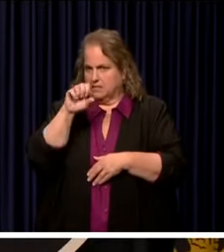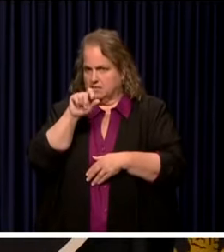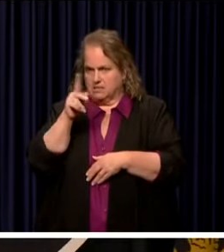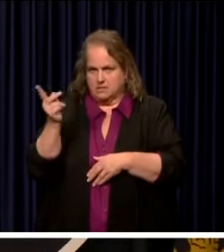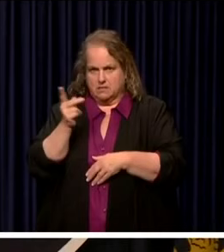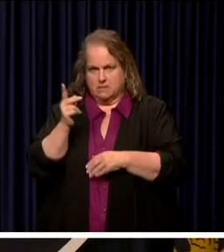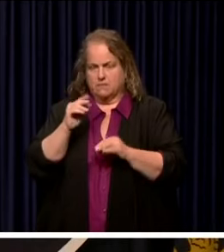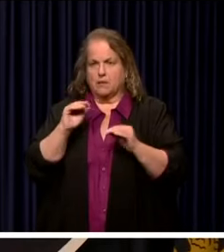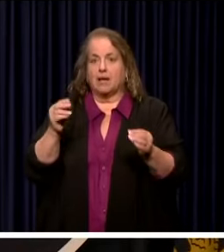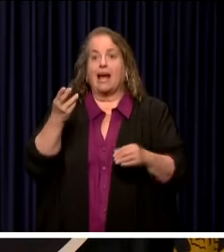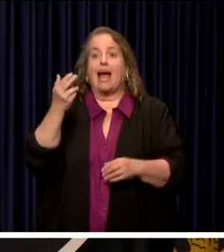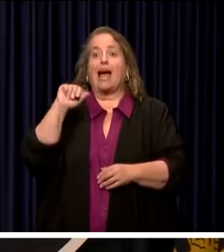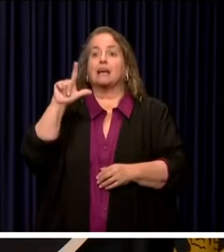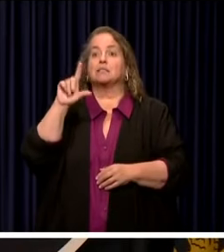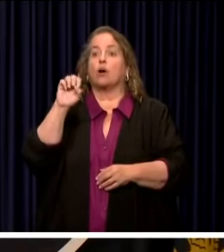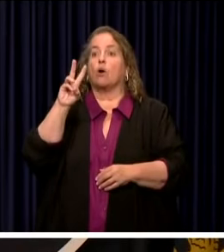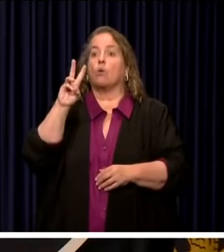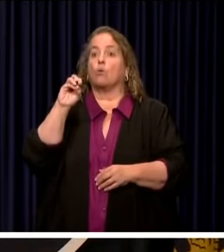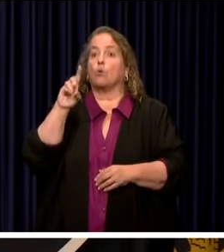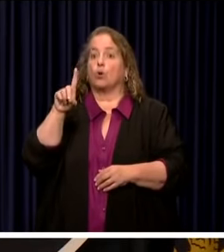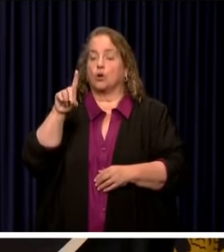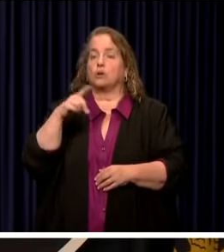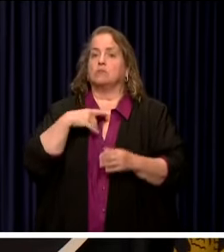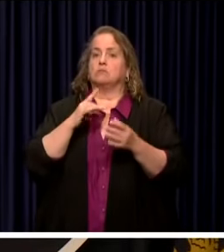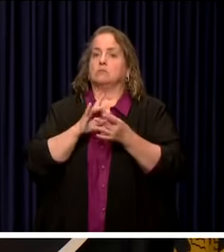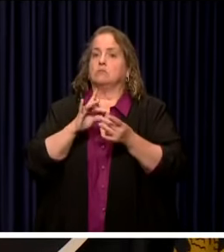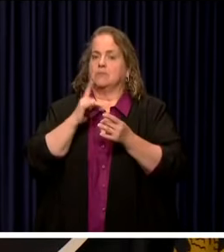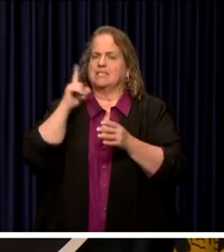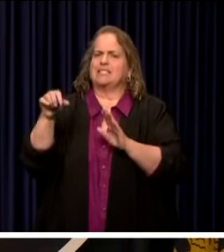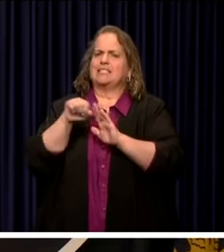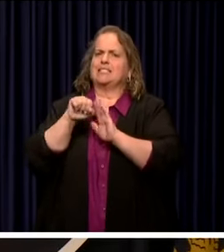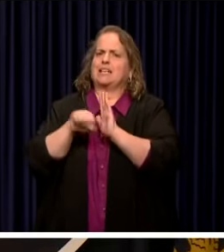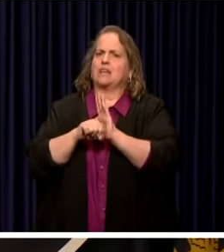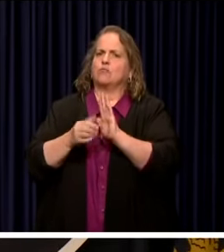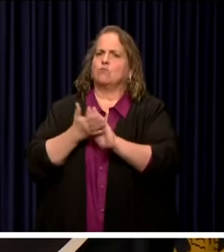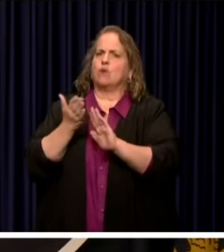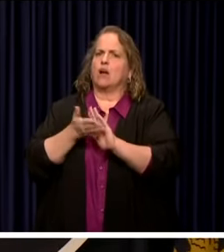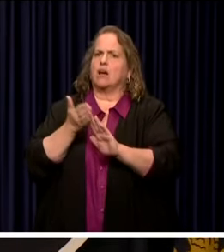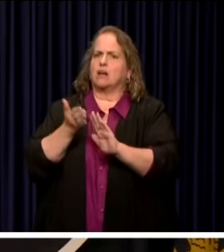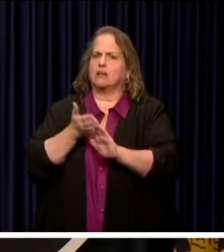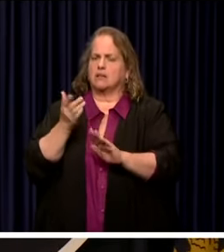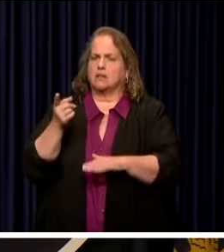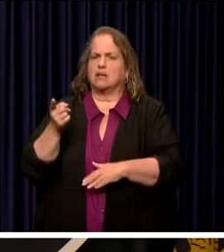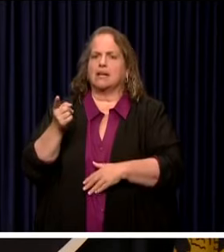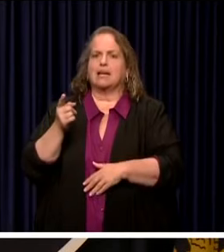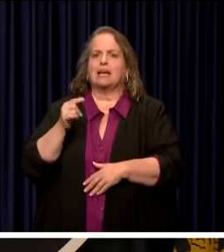QUESTIONS THAT WE HAVE.